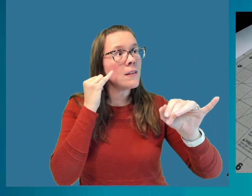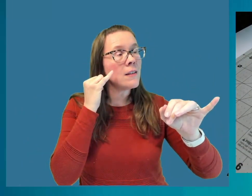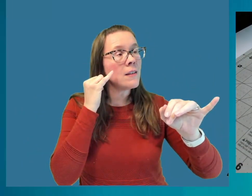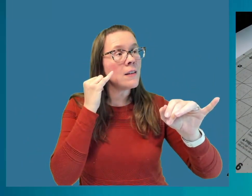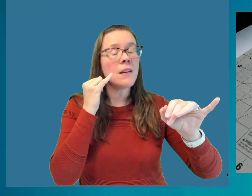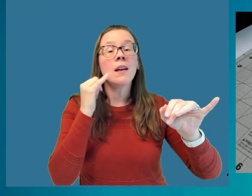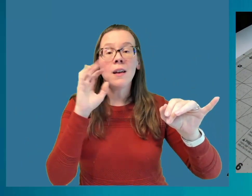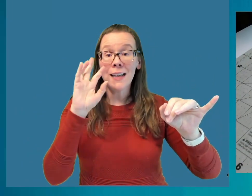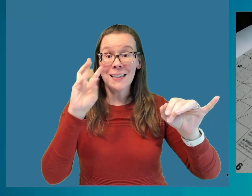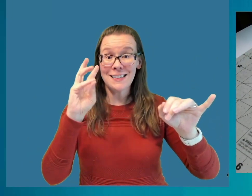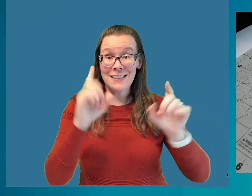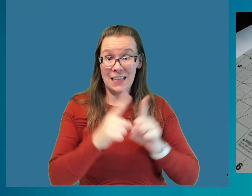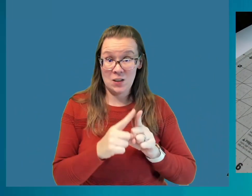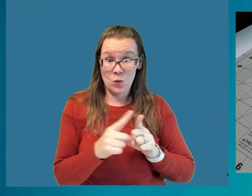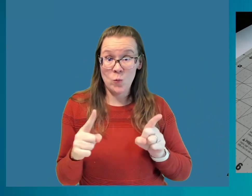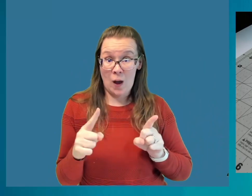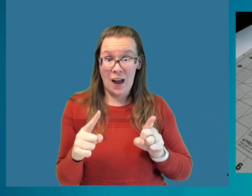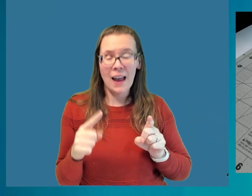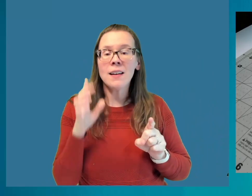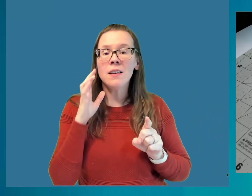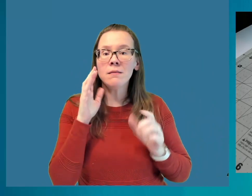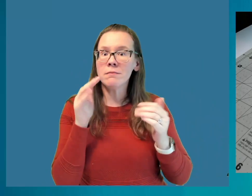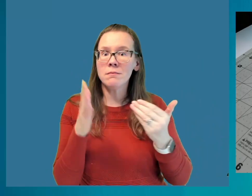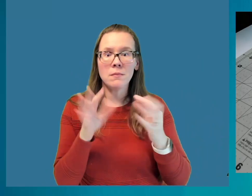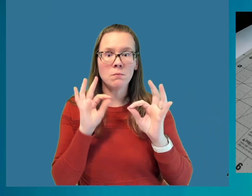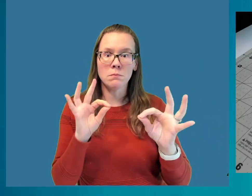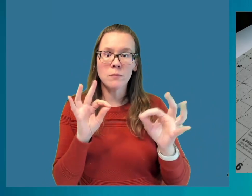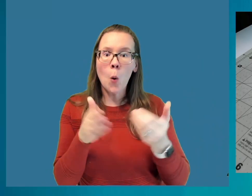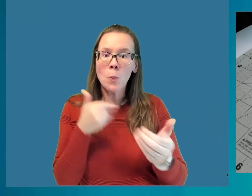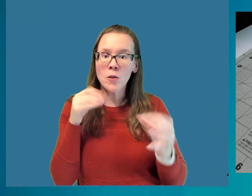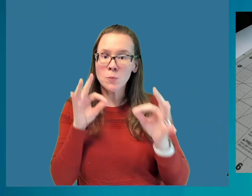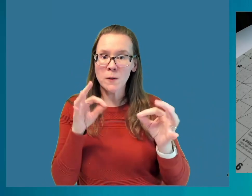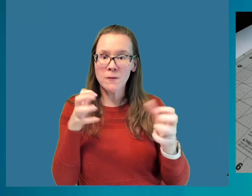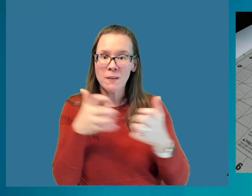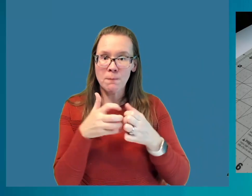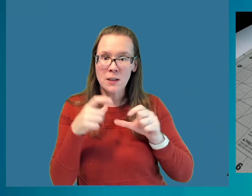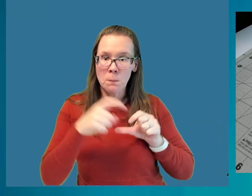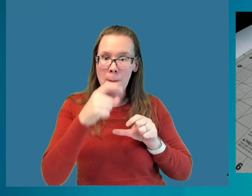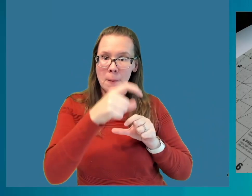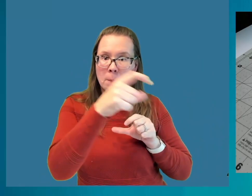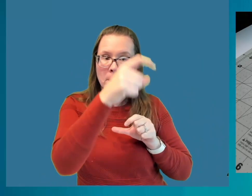or off of a strip that's been cut off the bolt, if you do 6 inches: